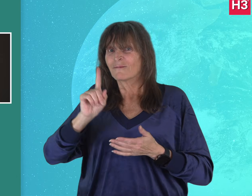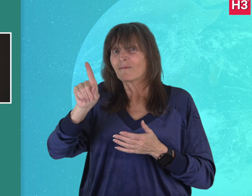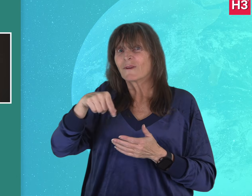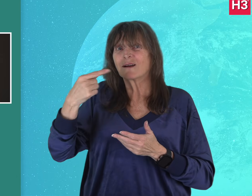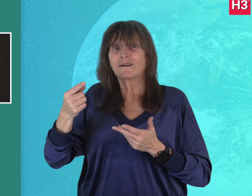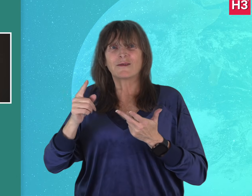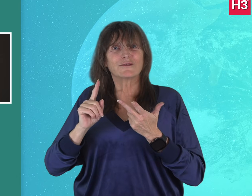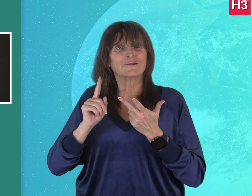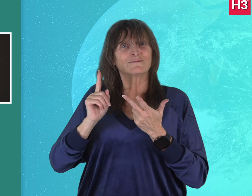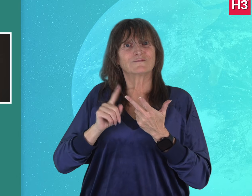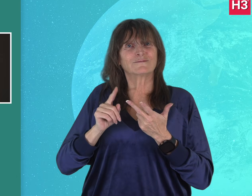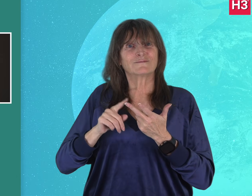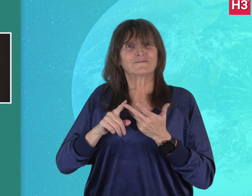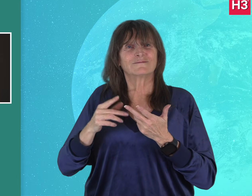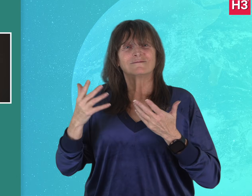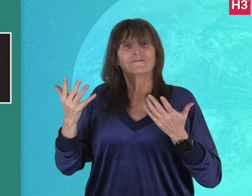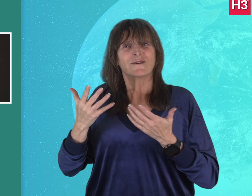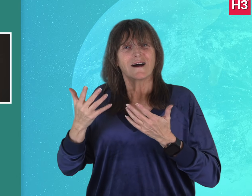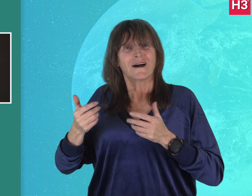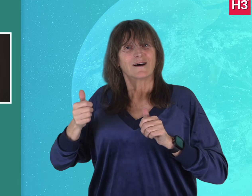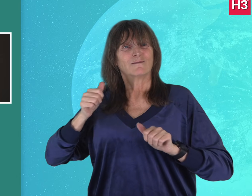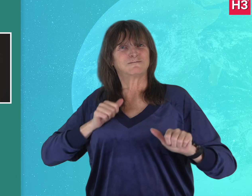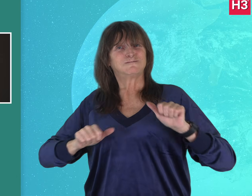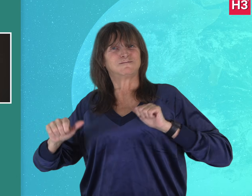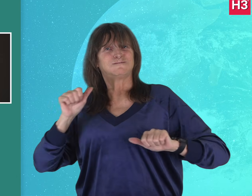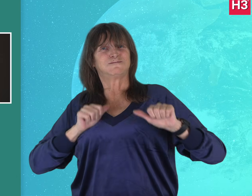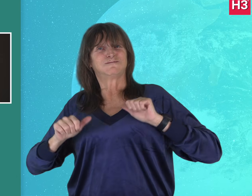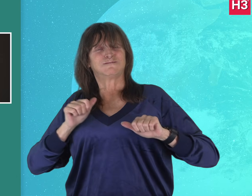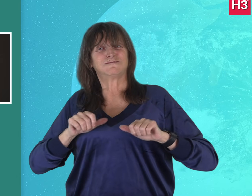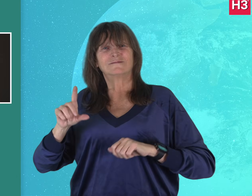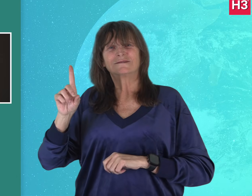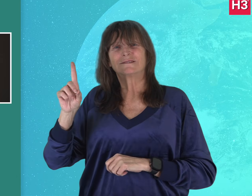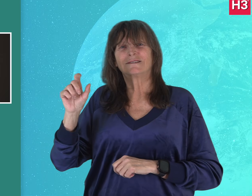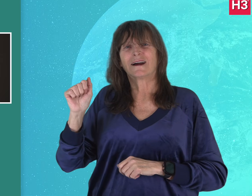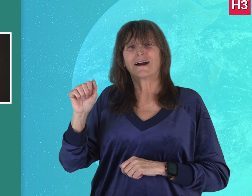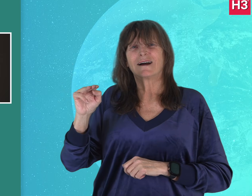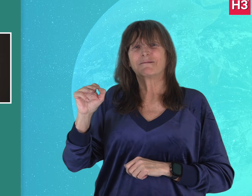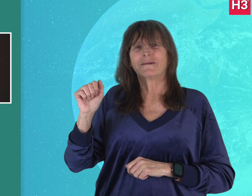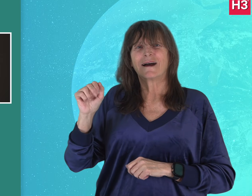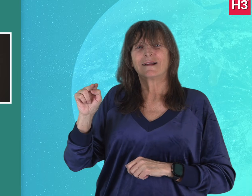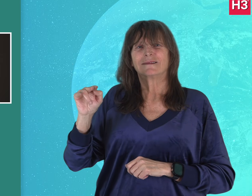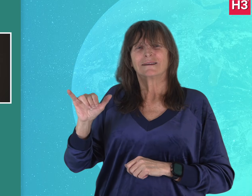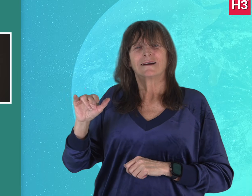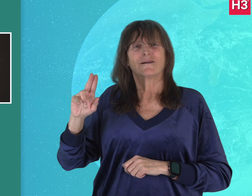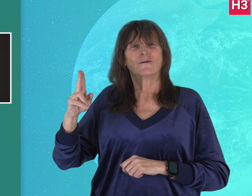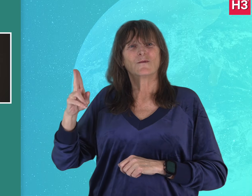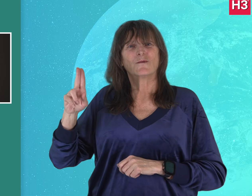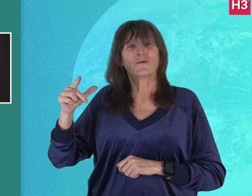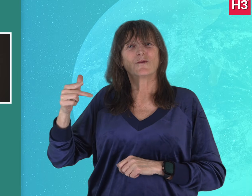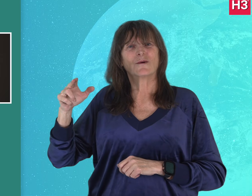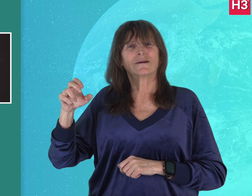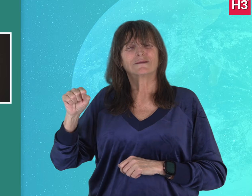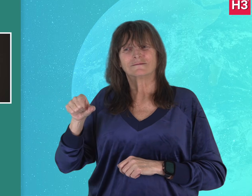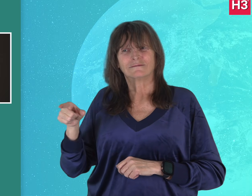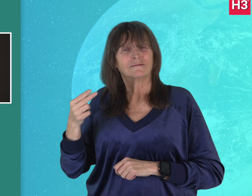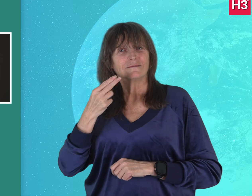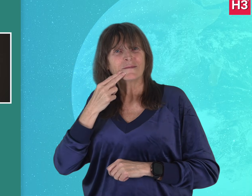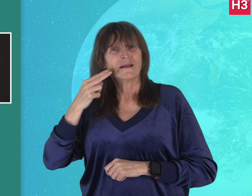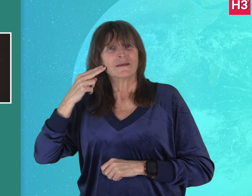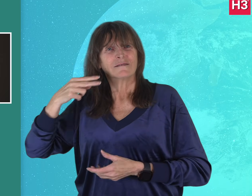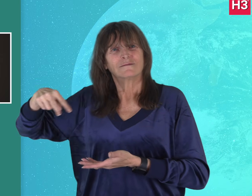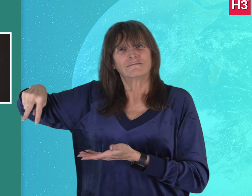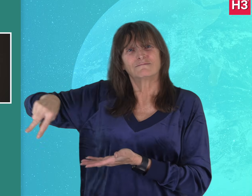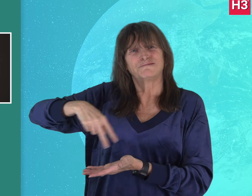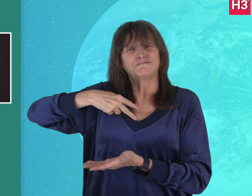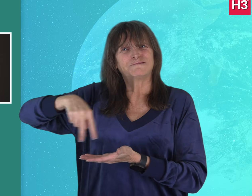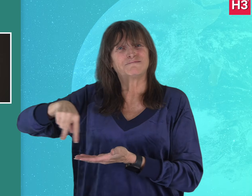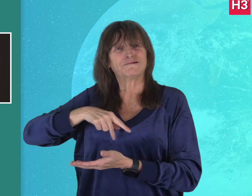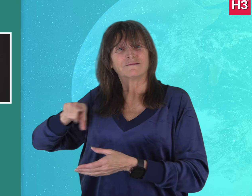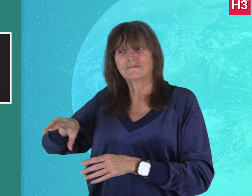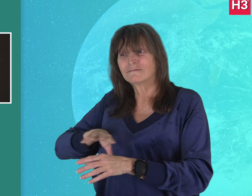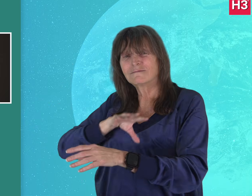came from the performing arts. Damany Hughes, a Deaf dancer,